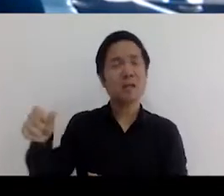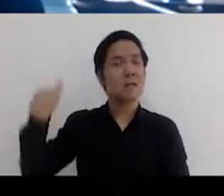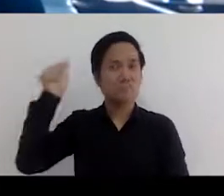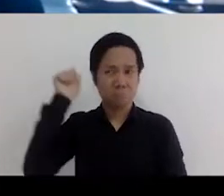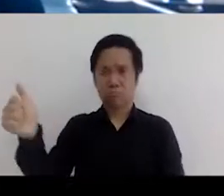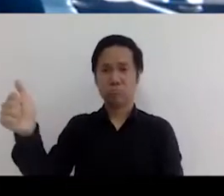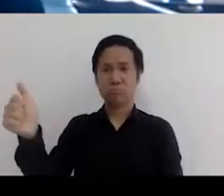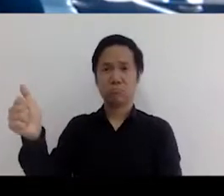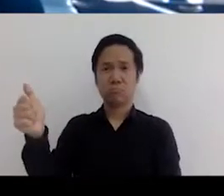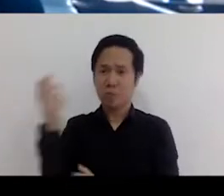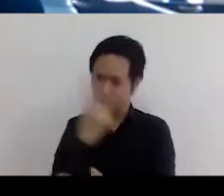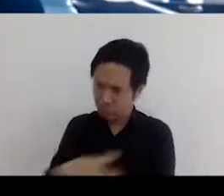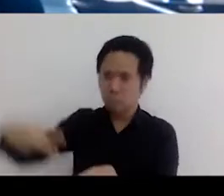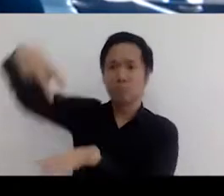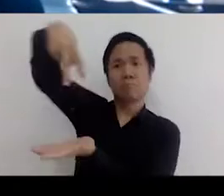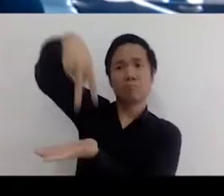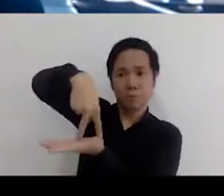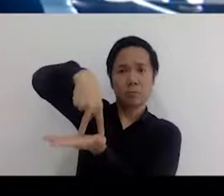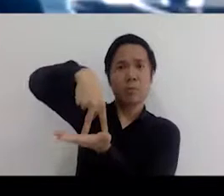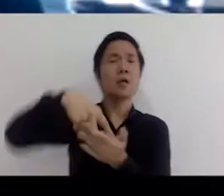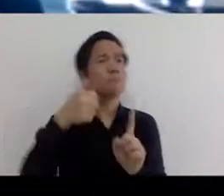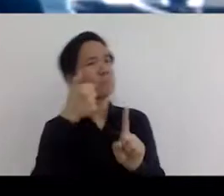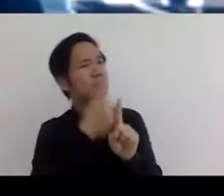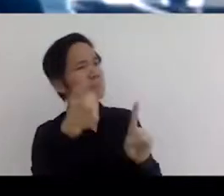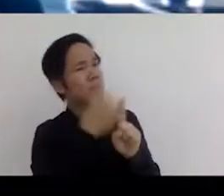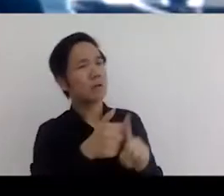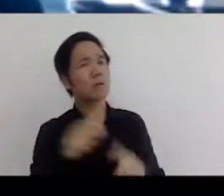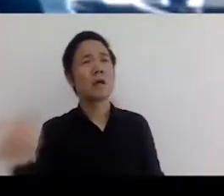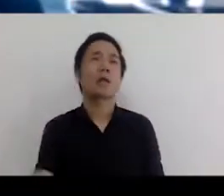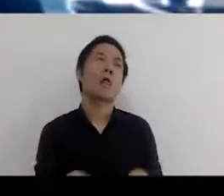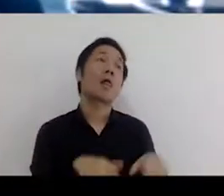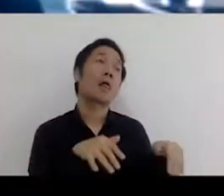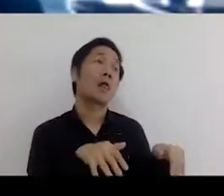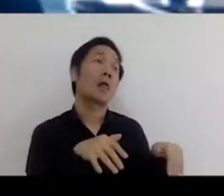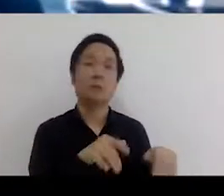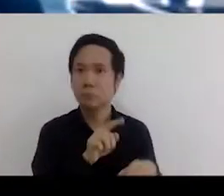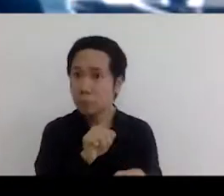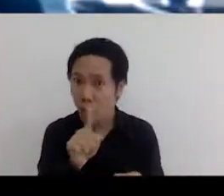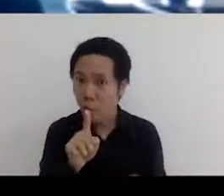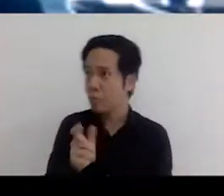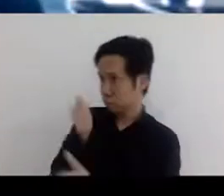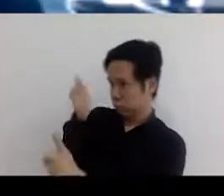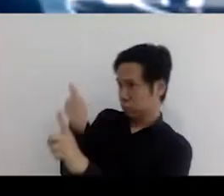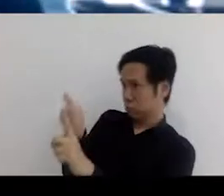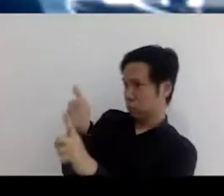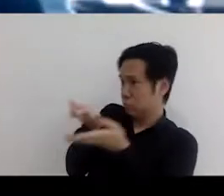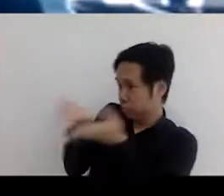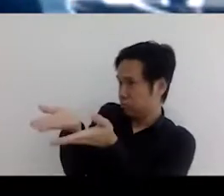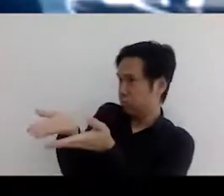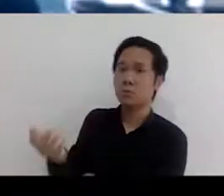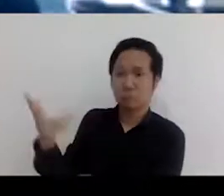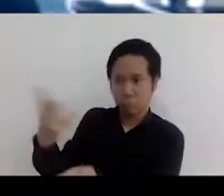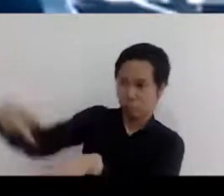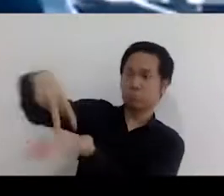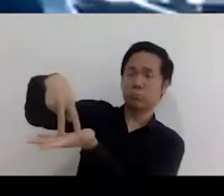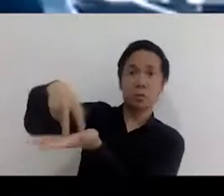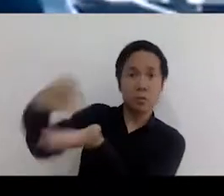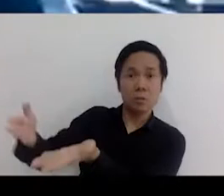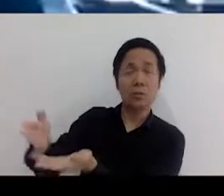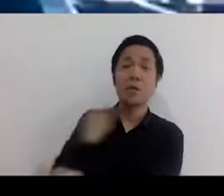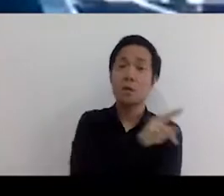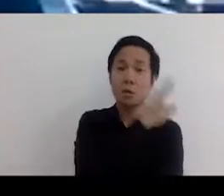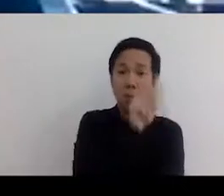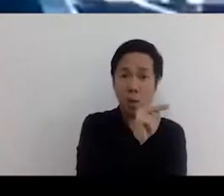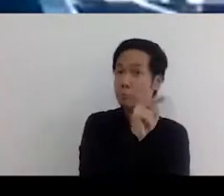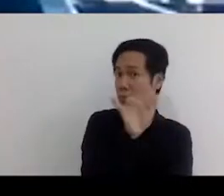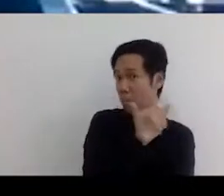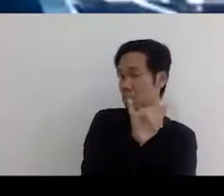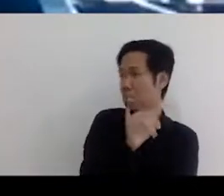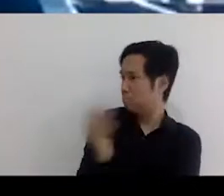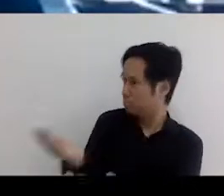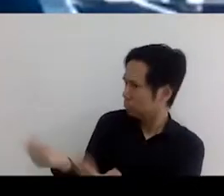that is our main responsibility - to speak for those, sometimes who have no voice, because if they cannot talk, then we need to talk for them.